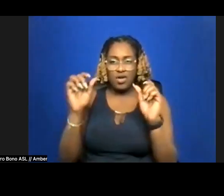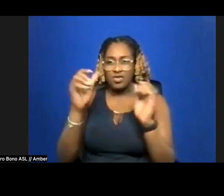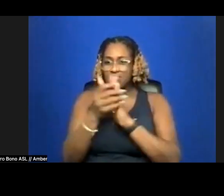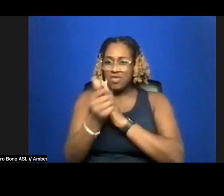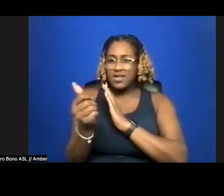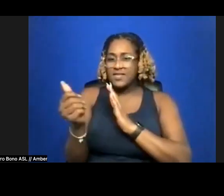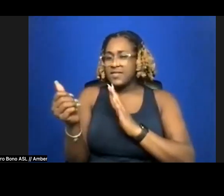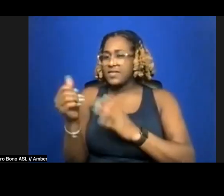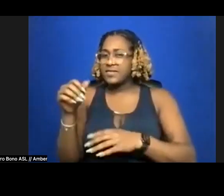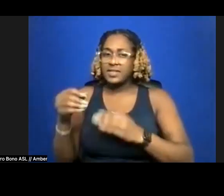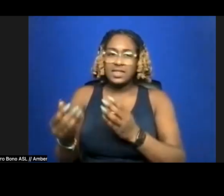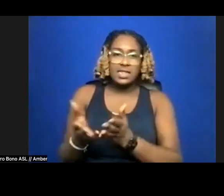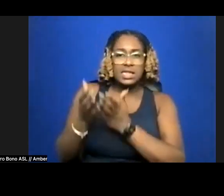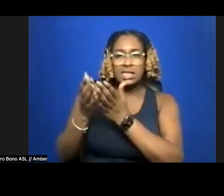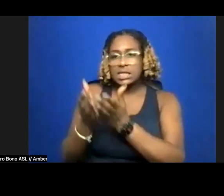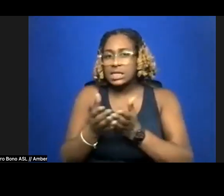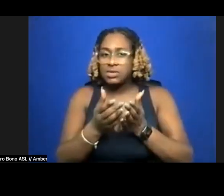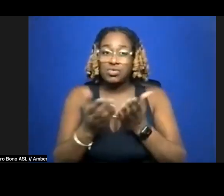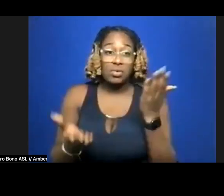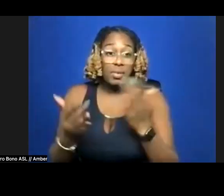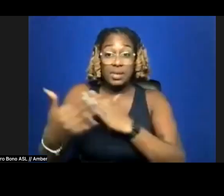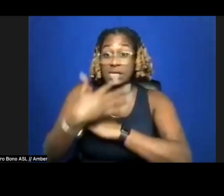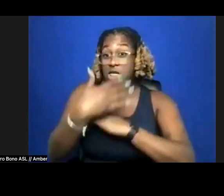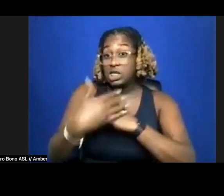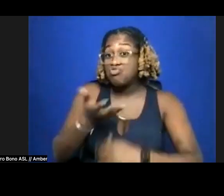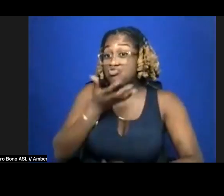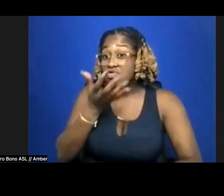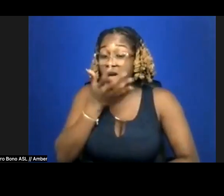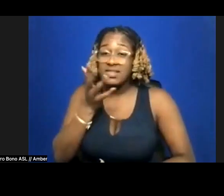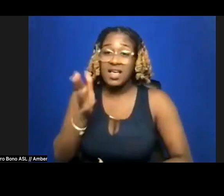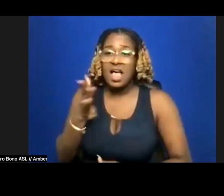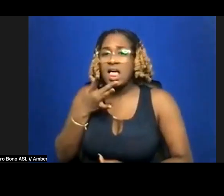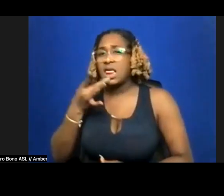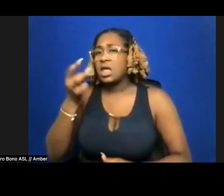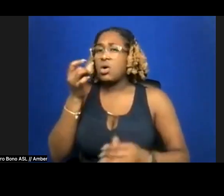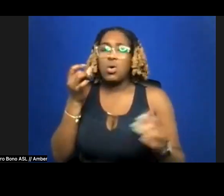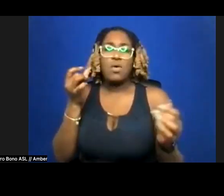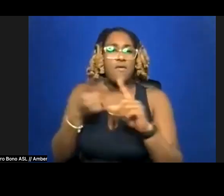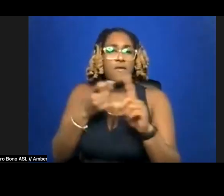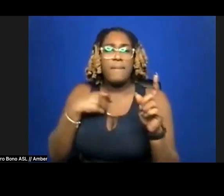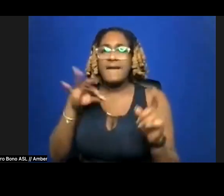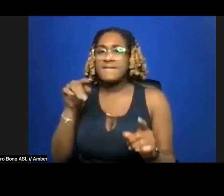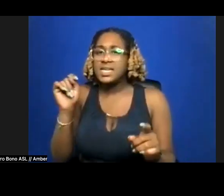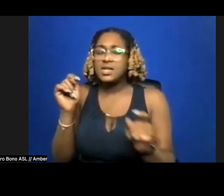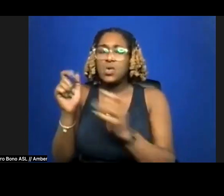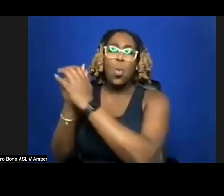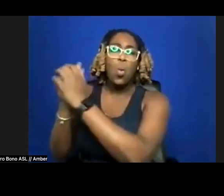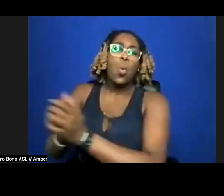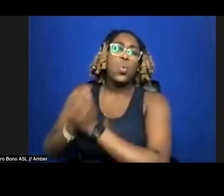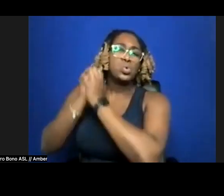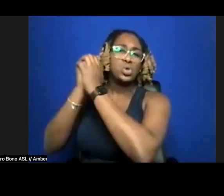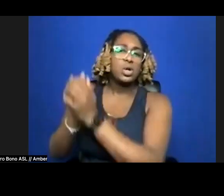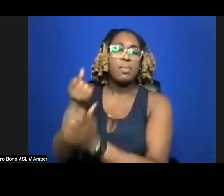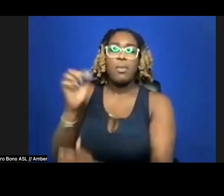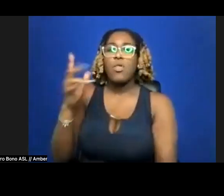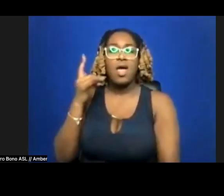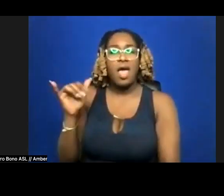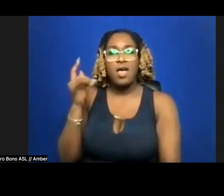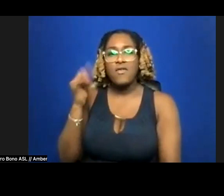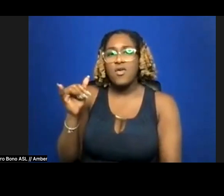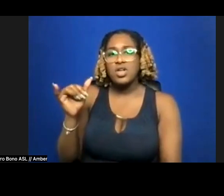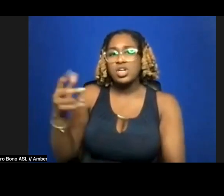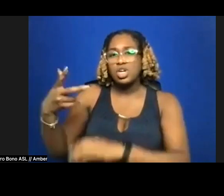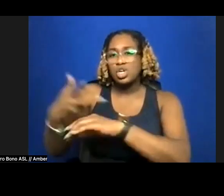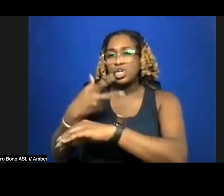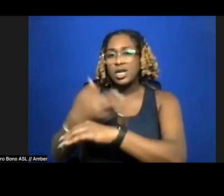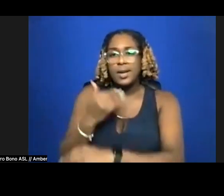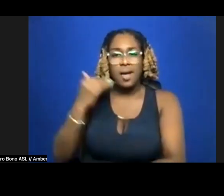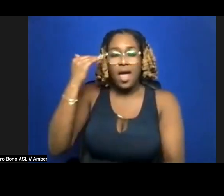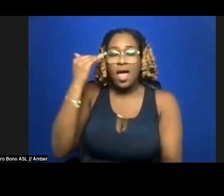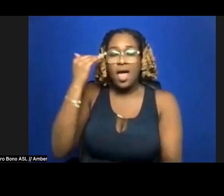or seagrass licking worship from my feet, or the California Sheepshead, a carnivorous species of